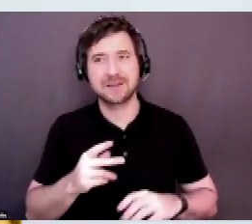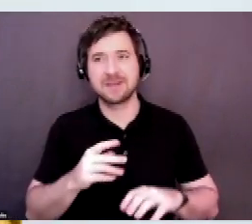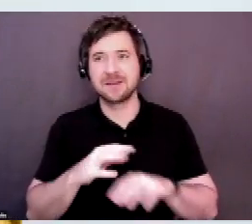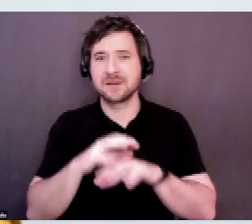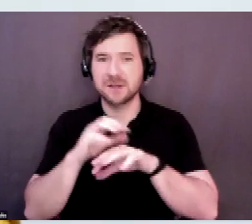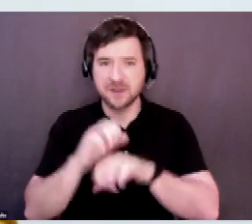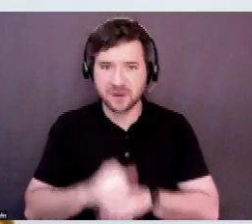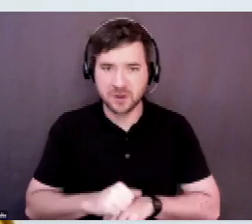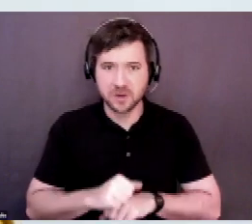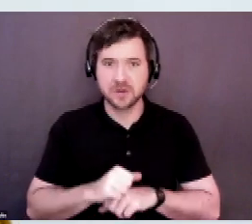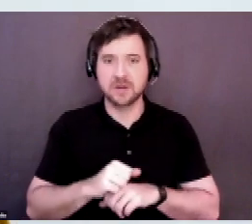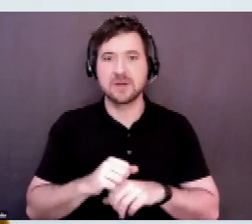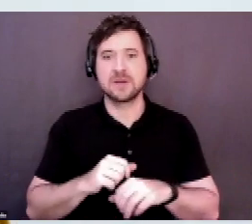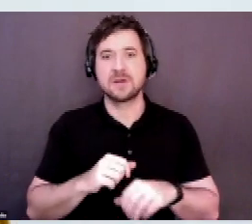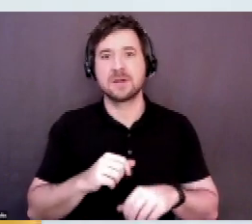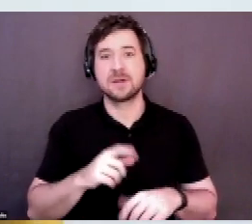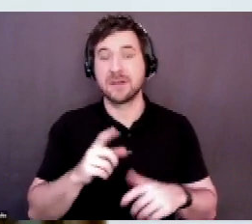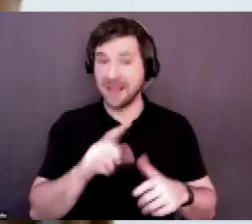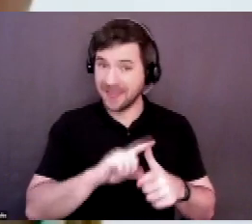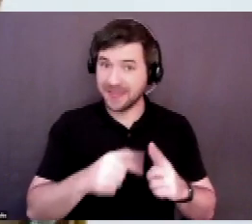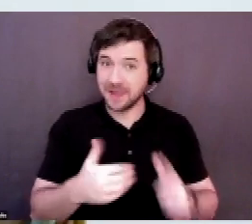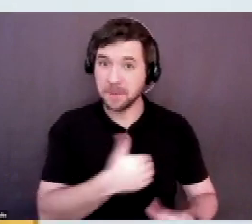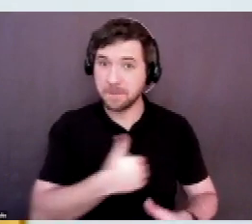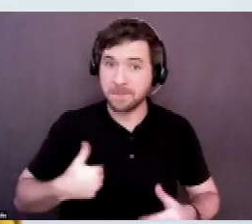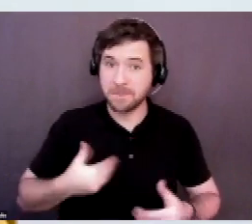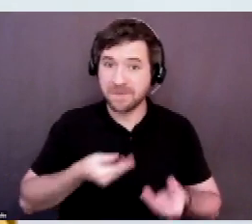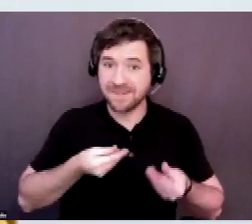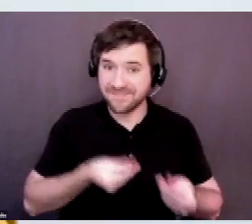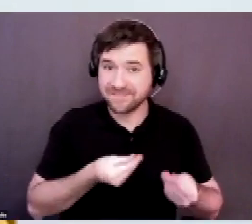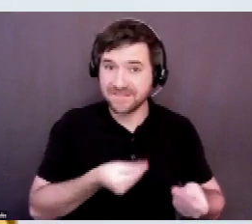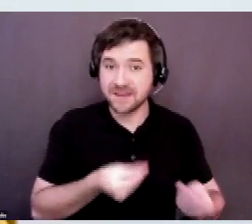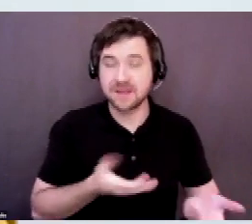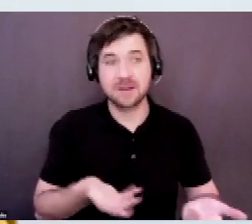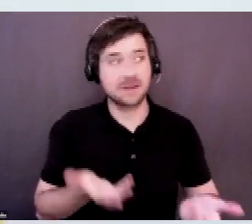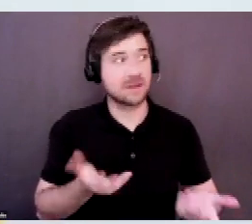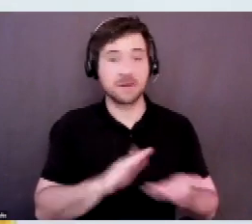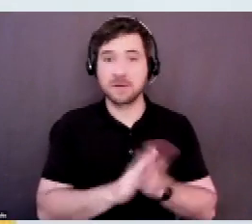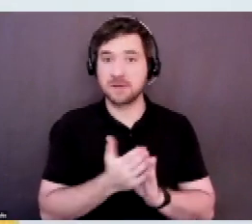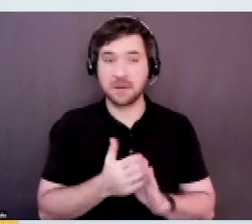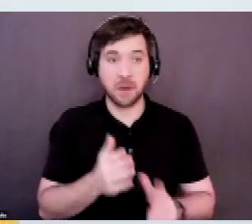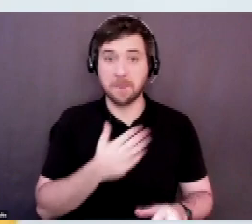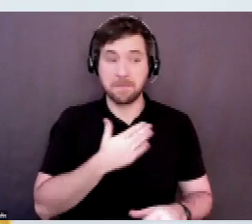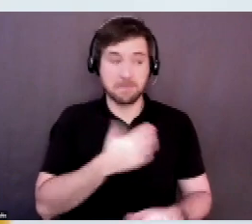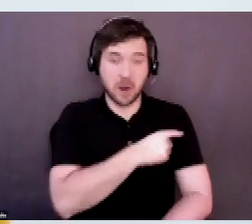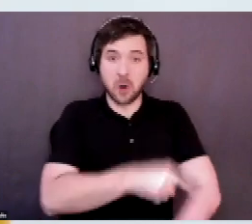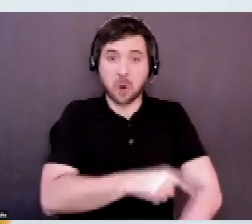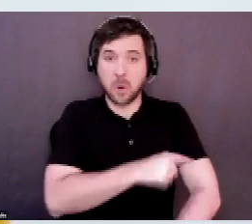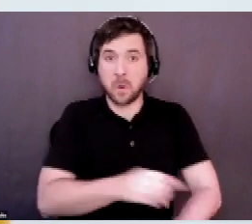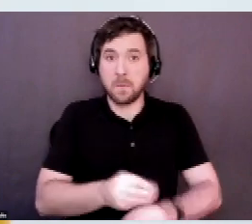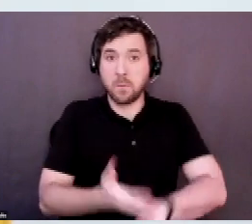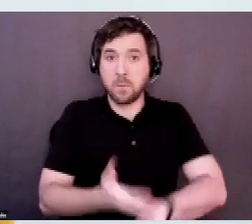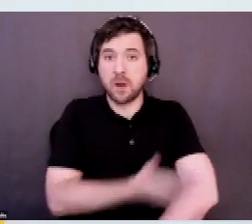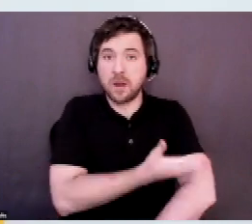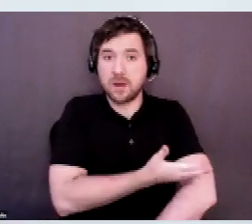then breastfeeding, getting acclimated. With that, I have short arms really trying to understand how I was going to be able to